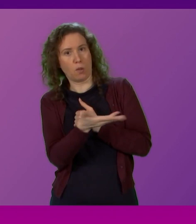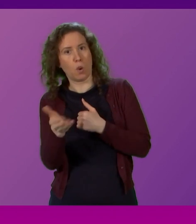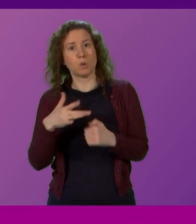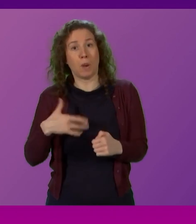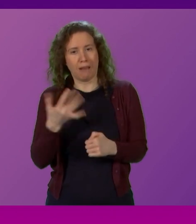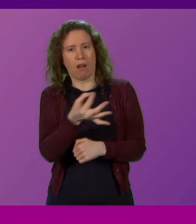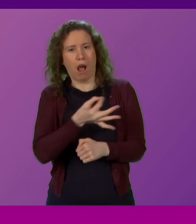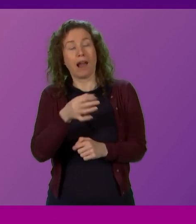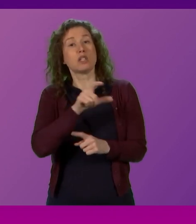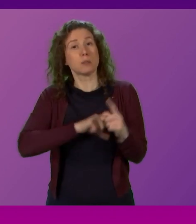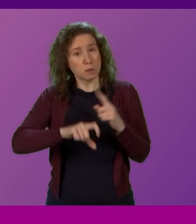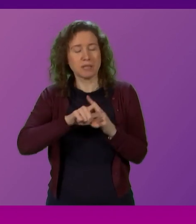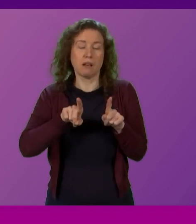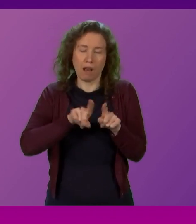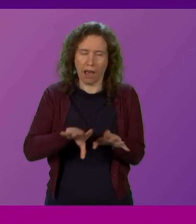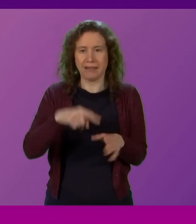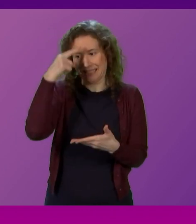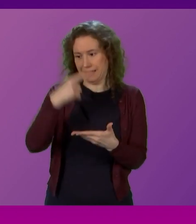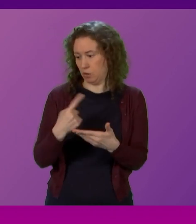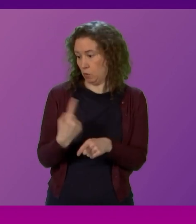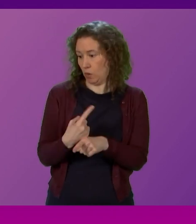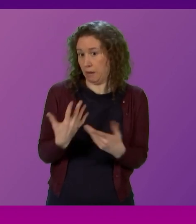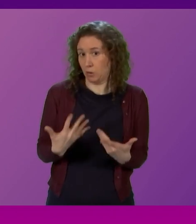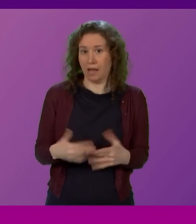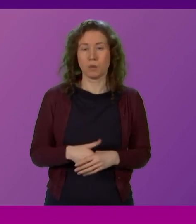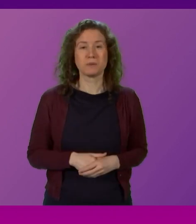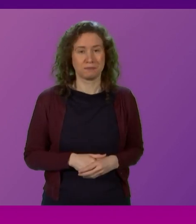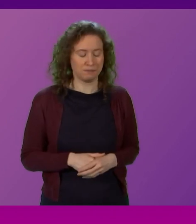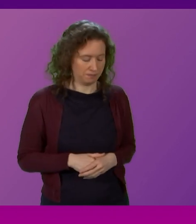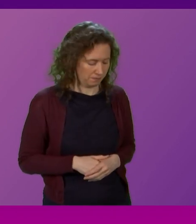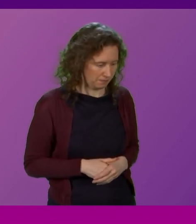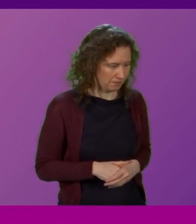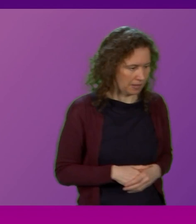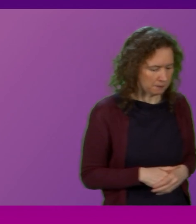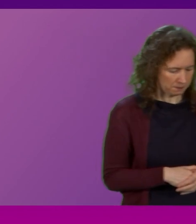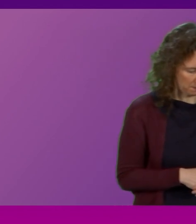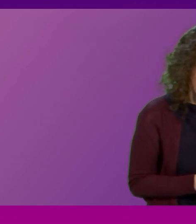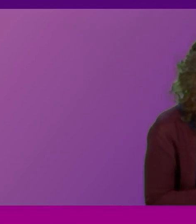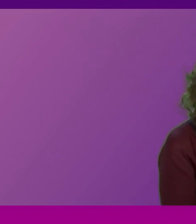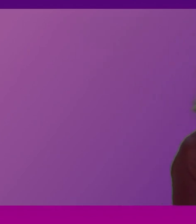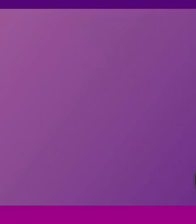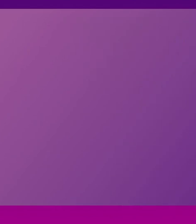island communities, and that includes the decision that we are talking about.